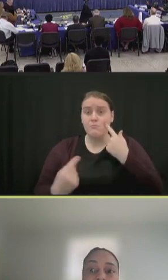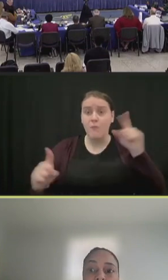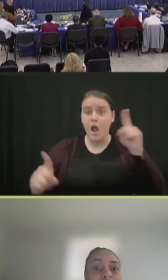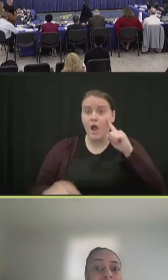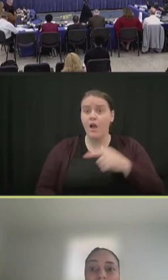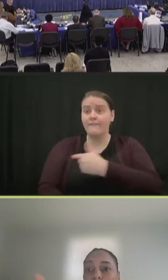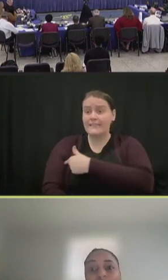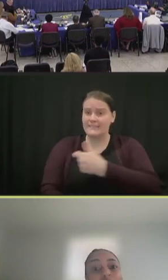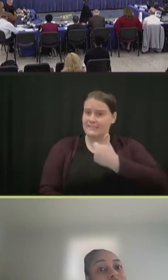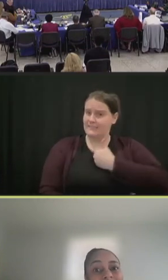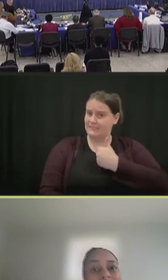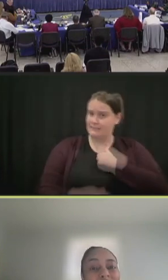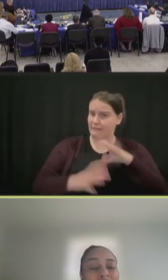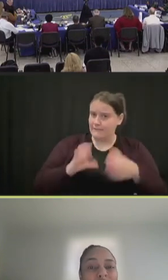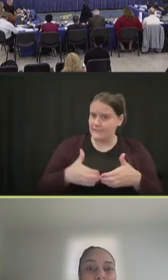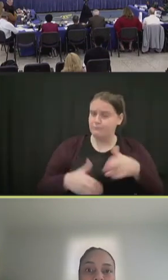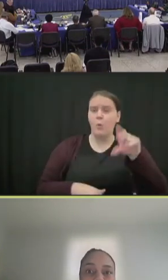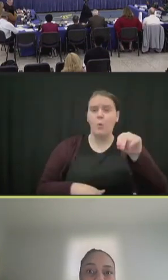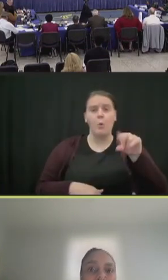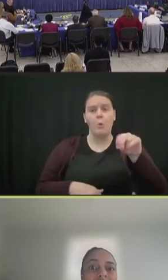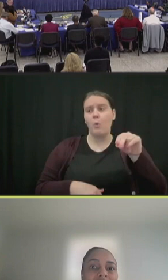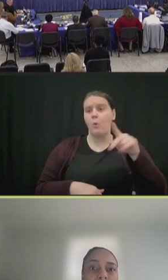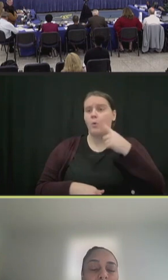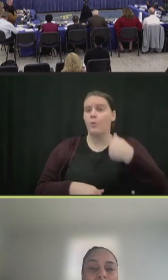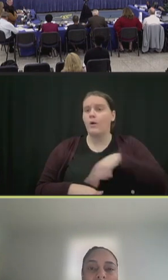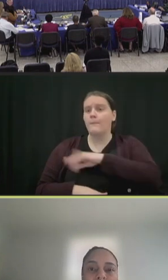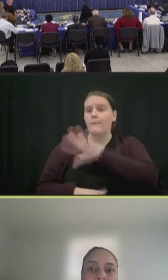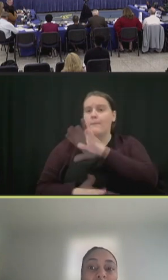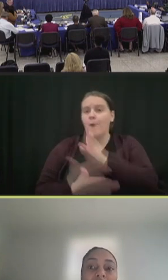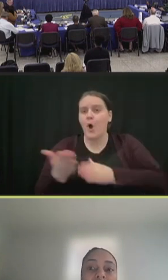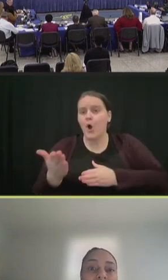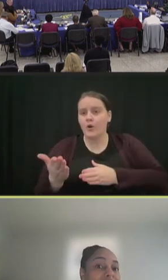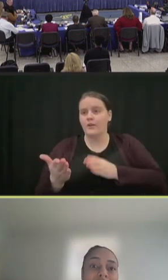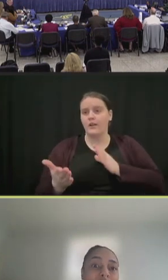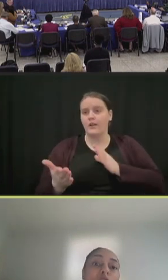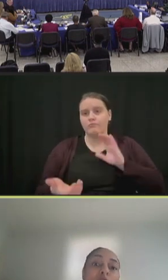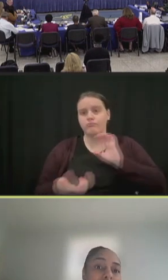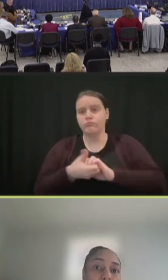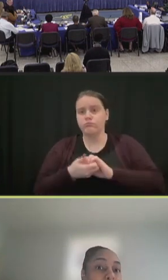a larger effort. We're all here working towards the same goal. And so, I consider all of you